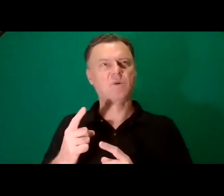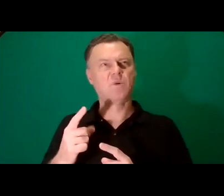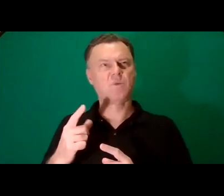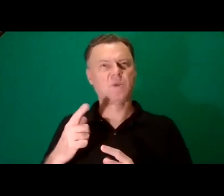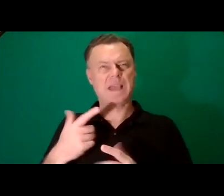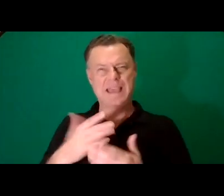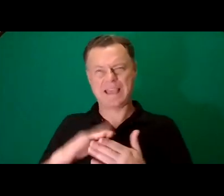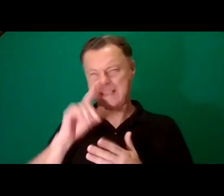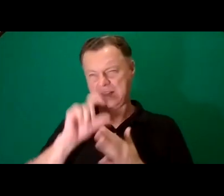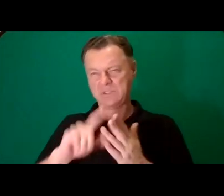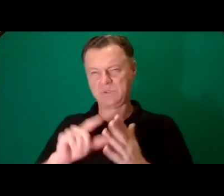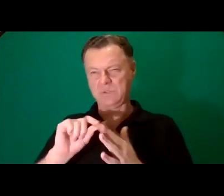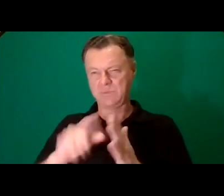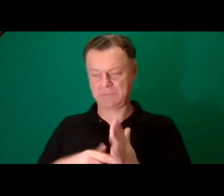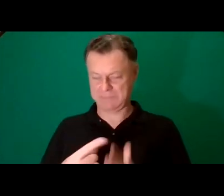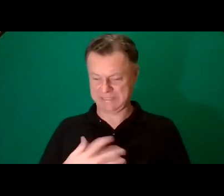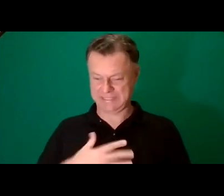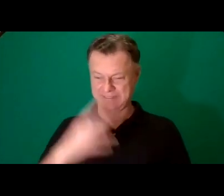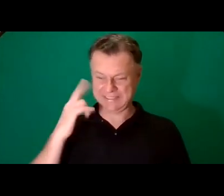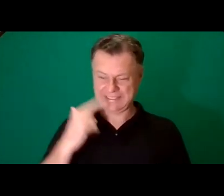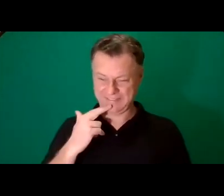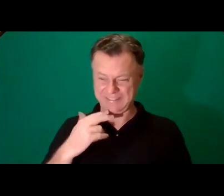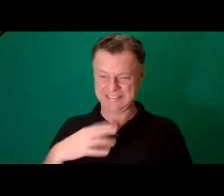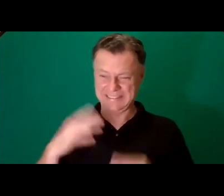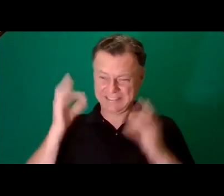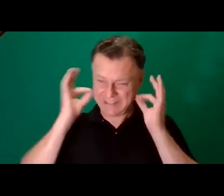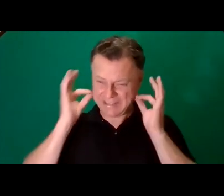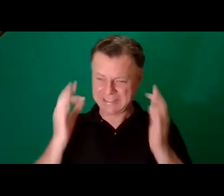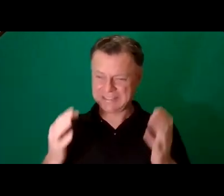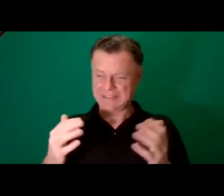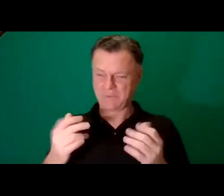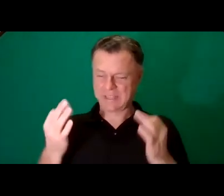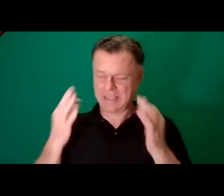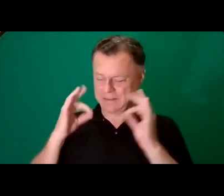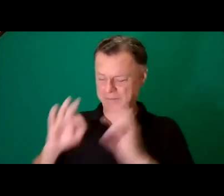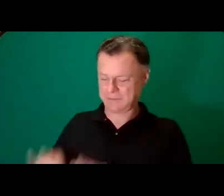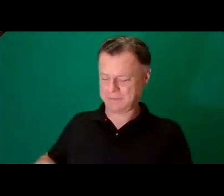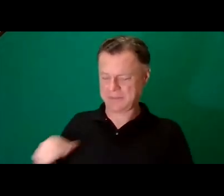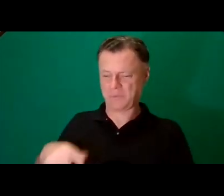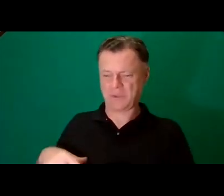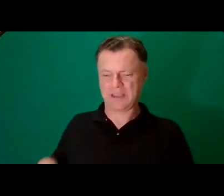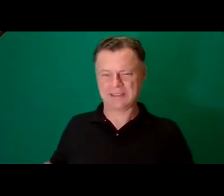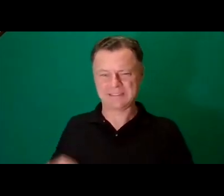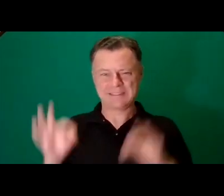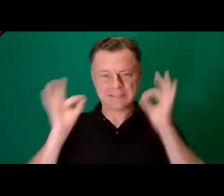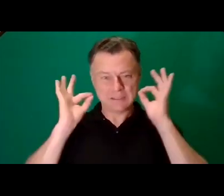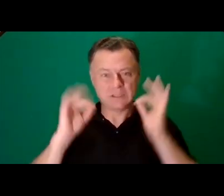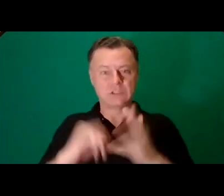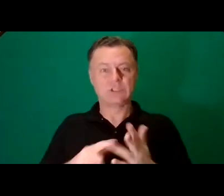as a deaf person needing hearing aids and not wear my hearing aids?" and so that was basically